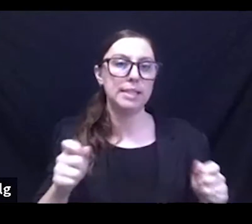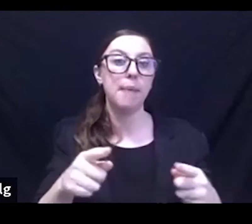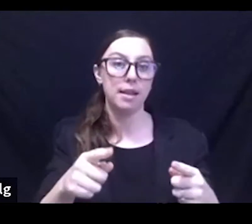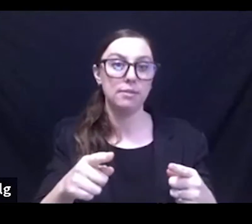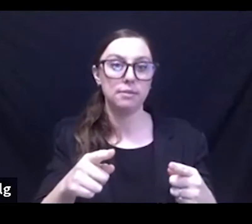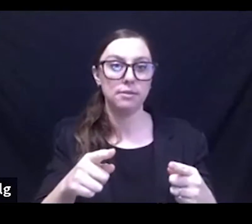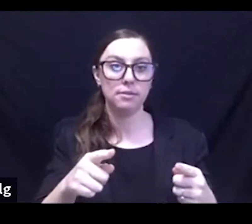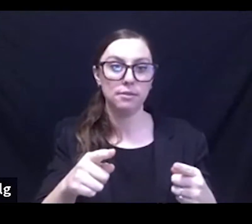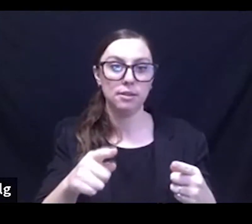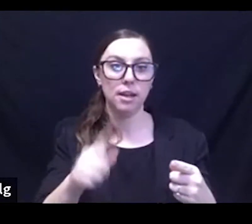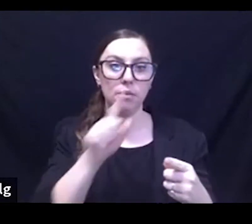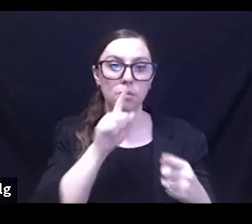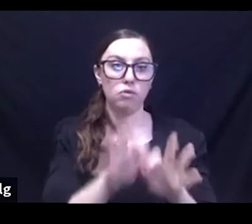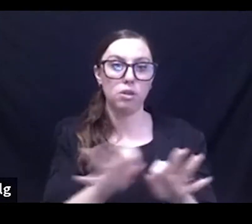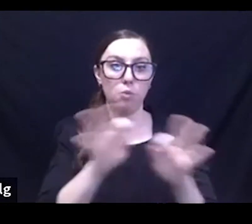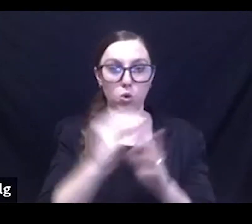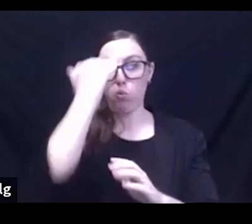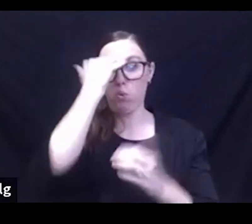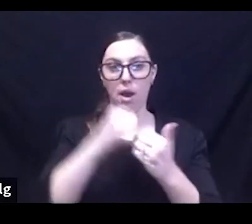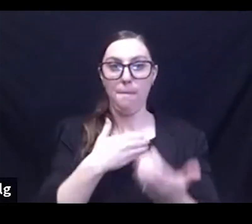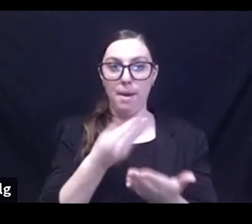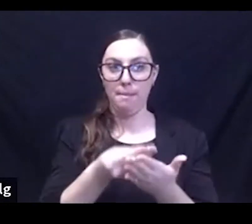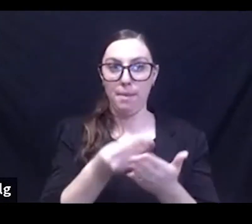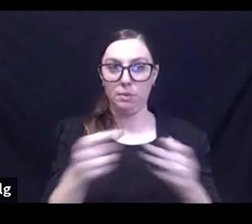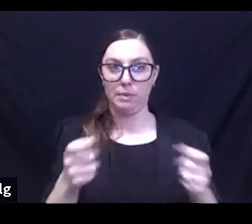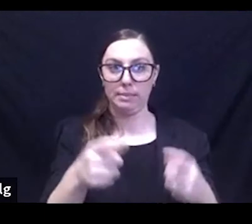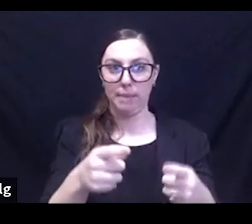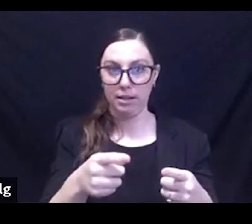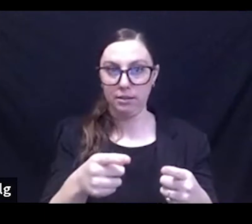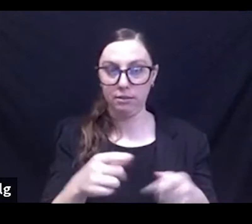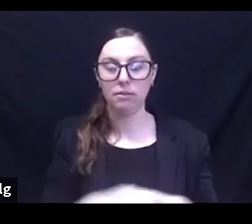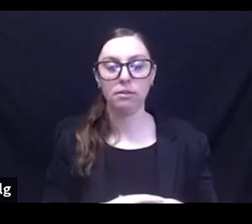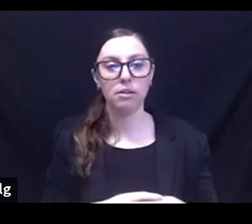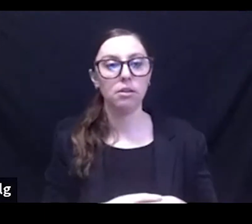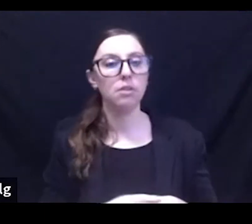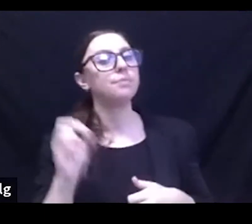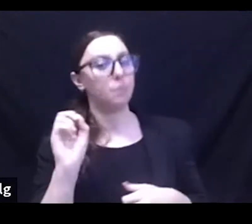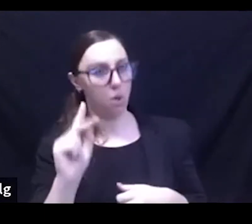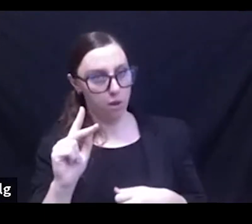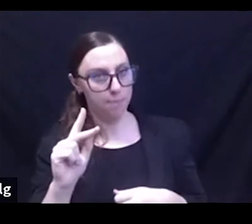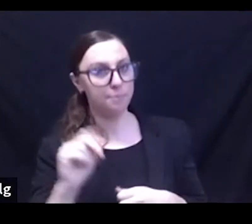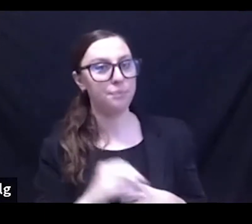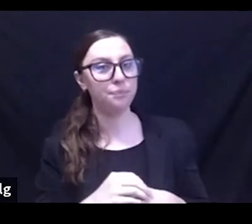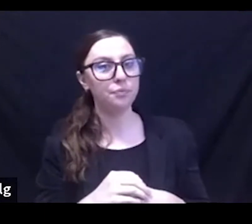Marc: Yeah. Okay. And when you talk --